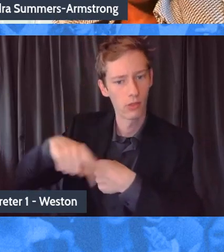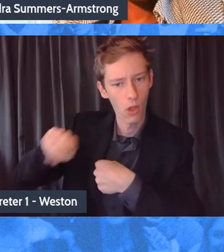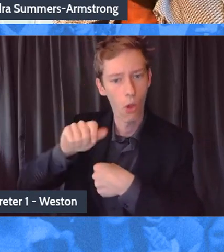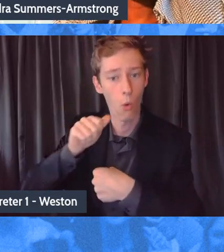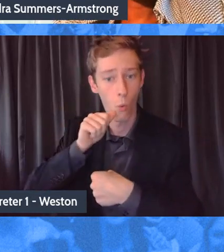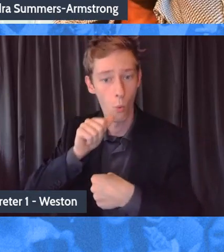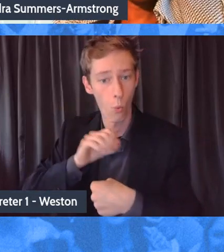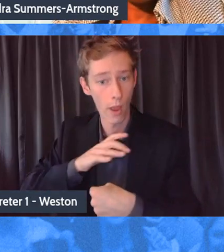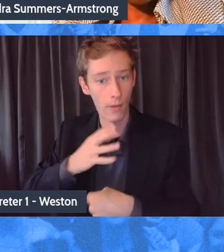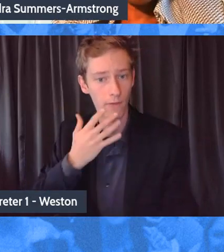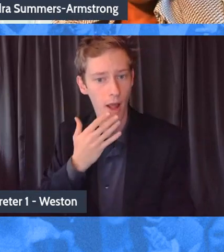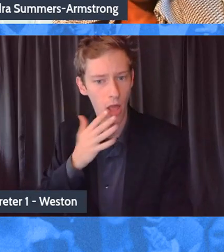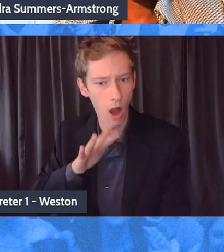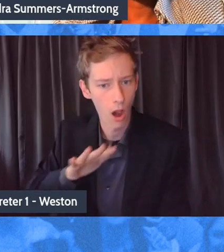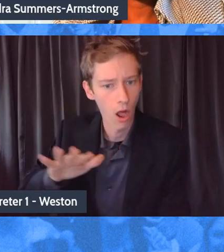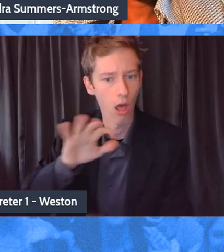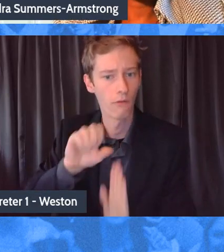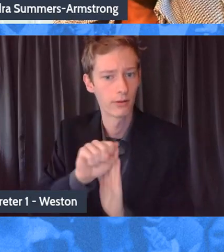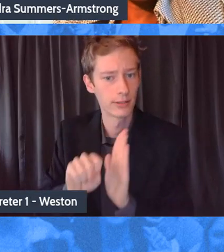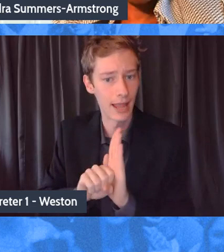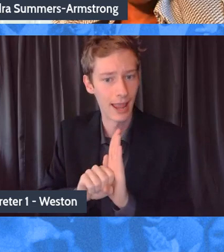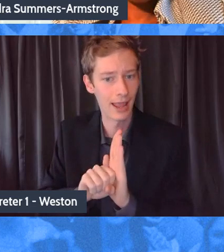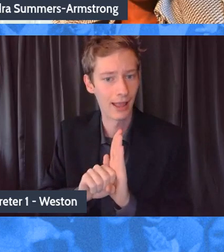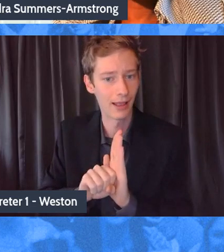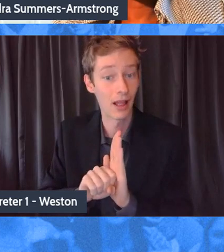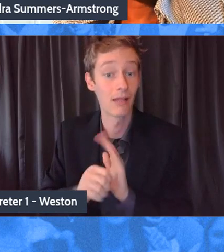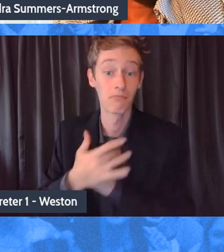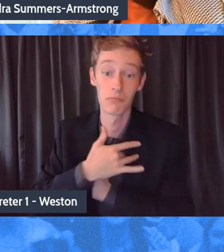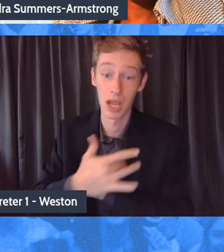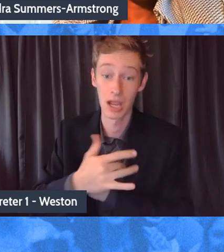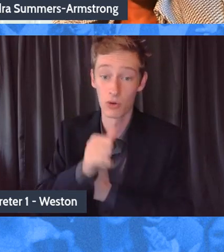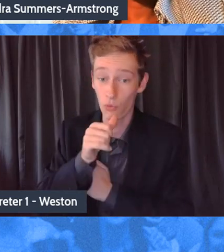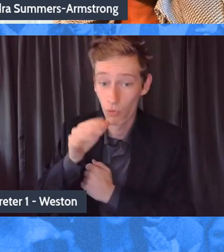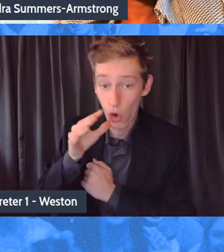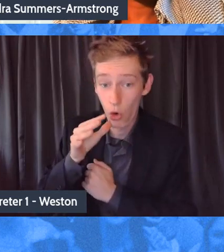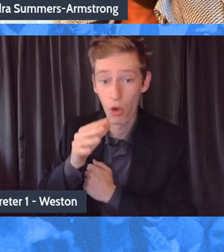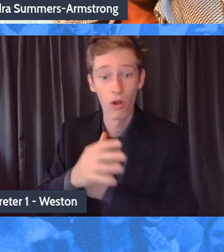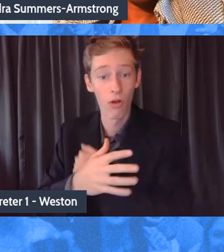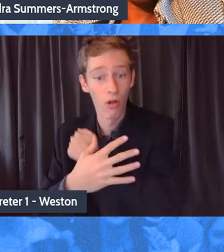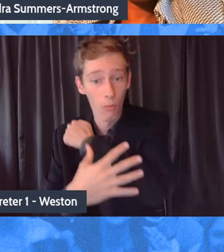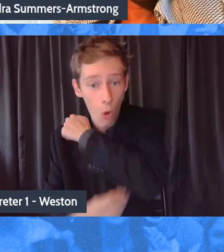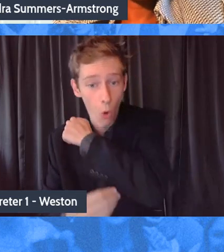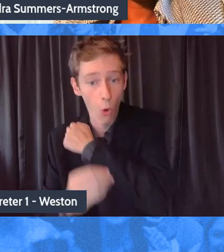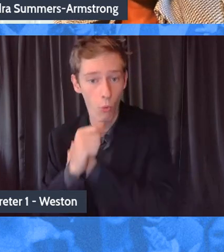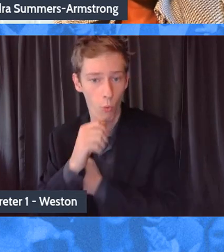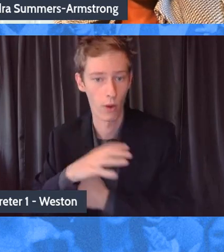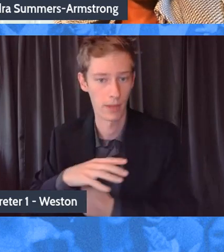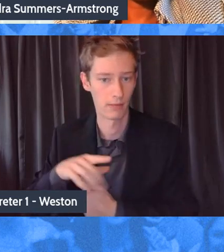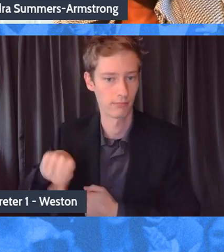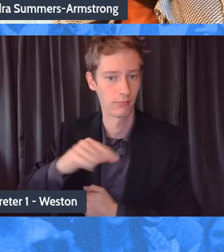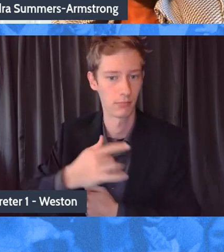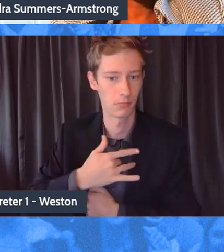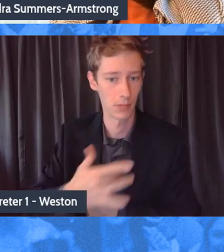all over our state, world women, low-income women. And I think what I think is really critical for people to think about